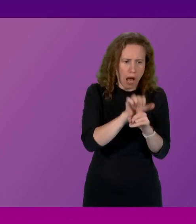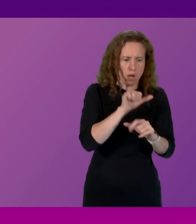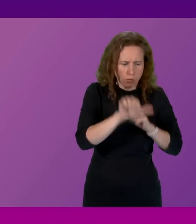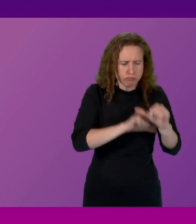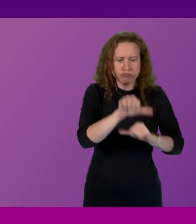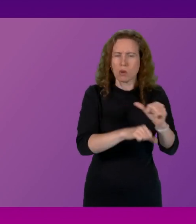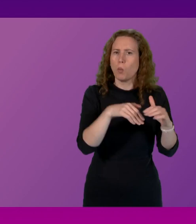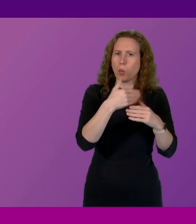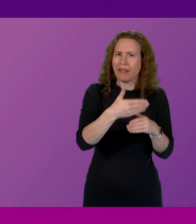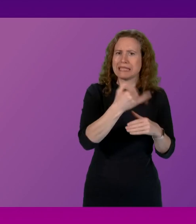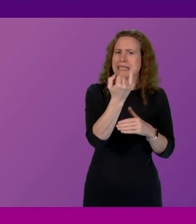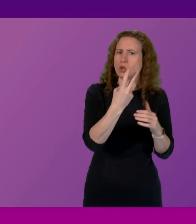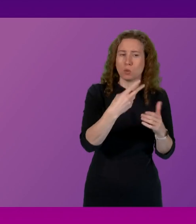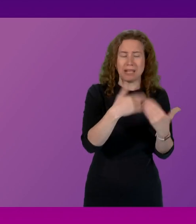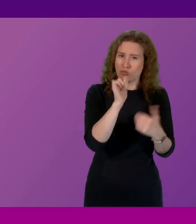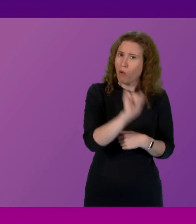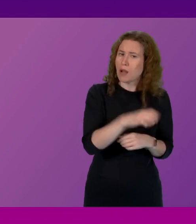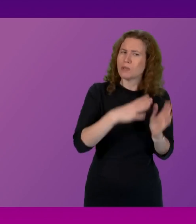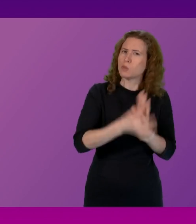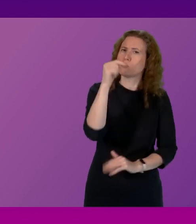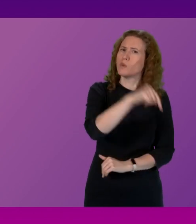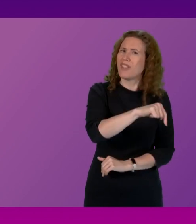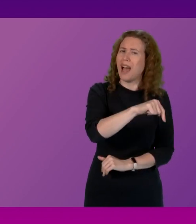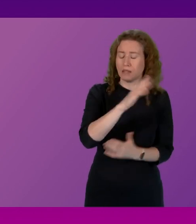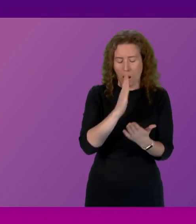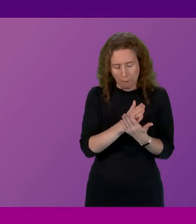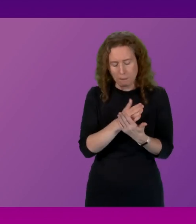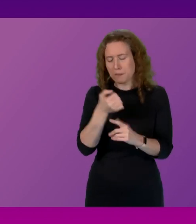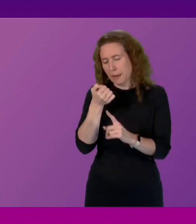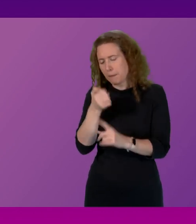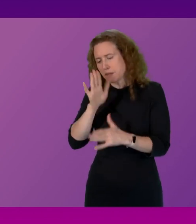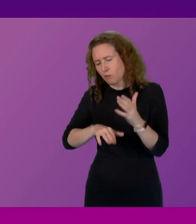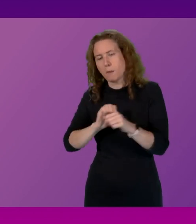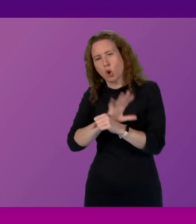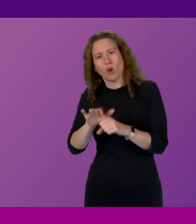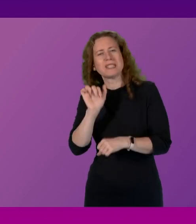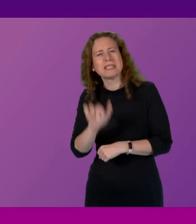There has obviously and undoubtedly been an impact from Covid on it but, as things stand,